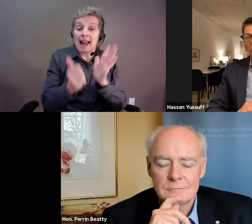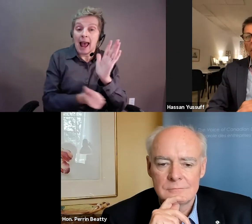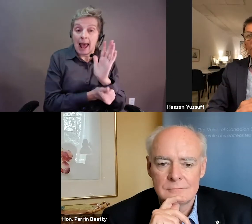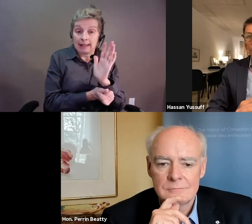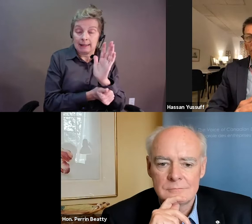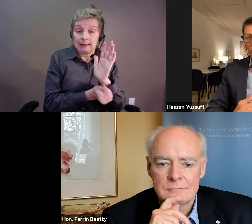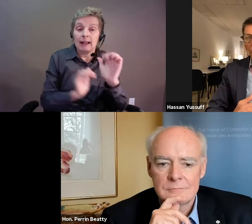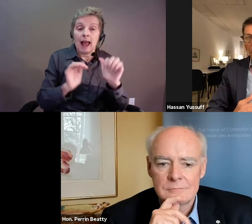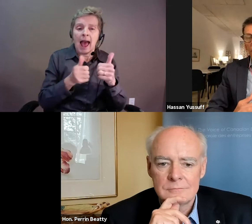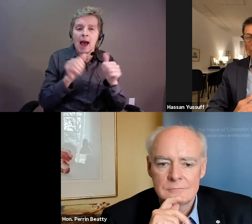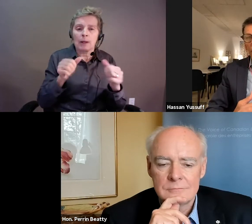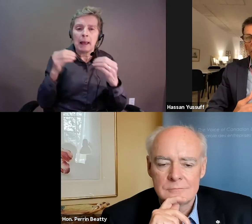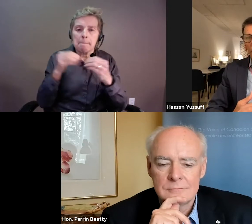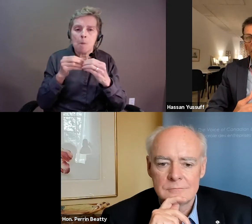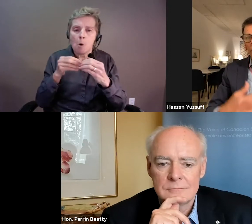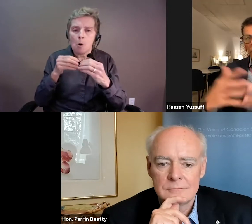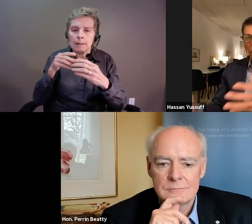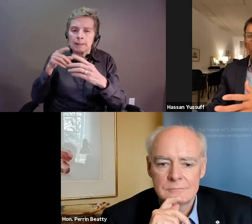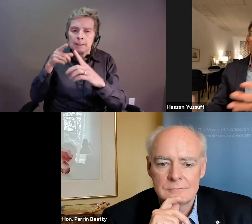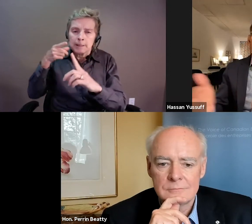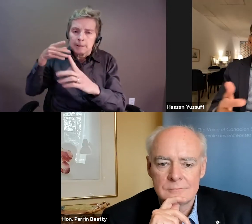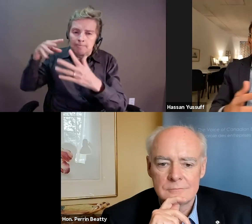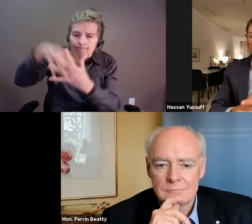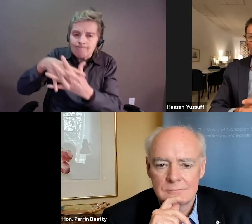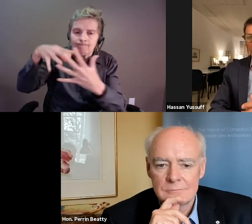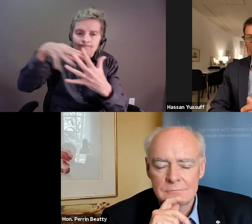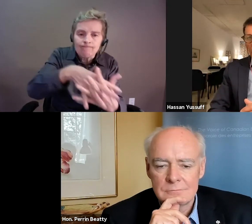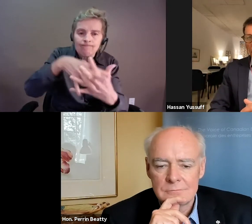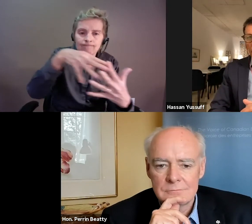make inroads to allow more people in terms of employment and also how we retain in unemployment.